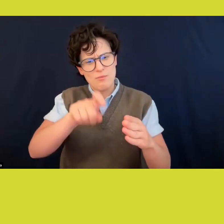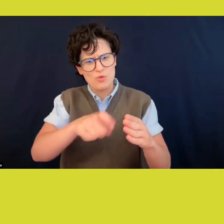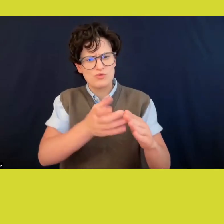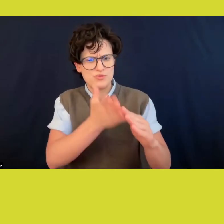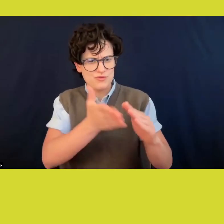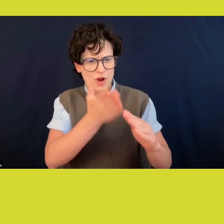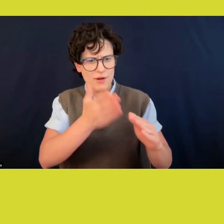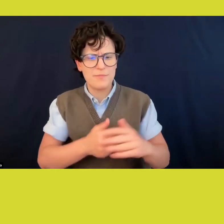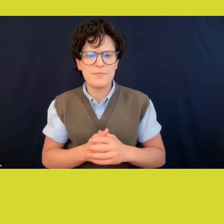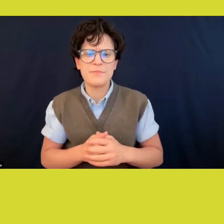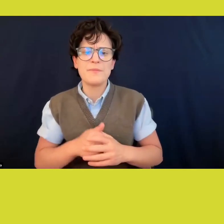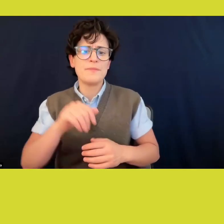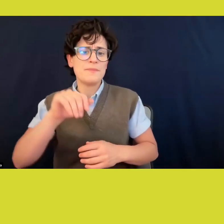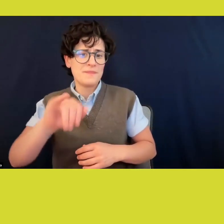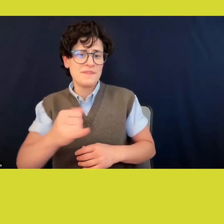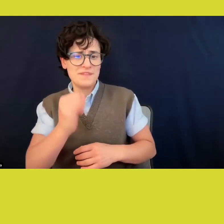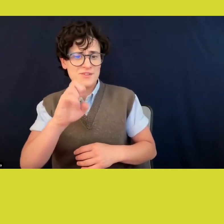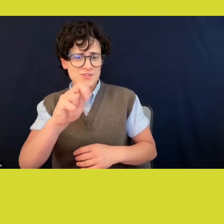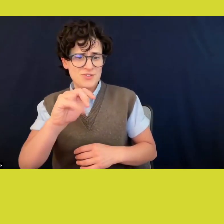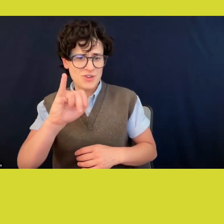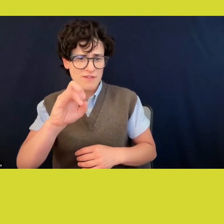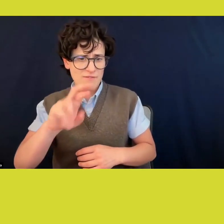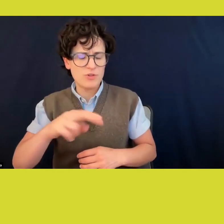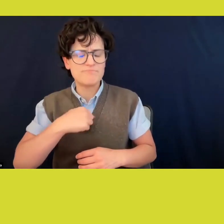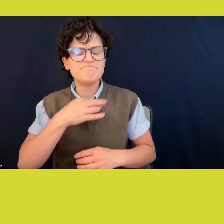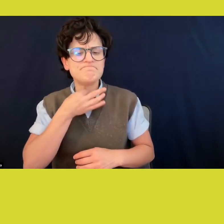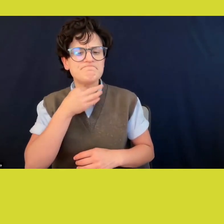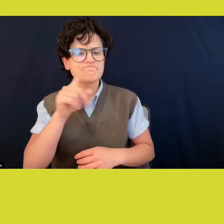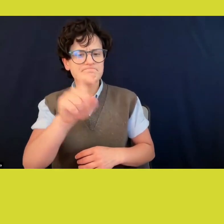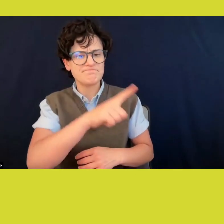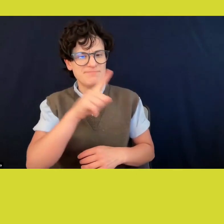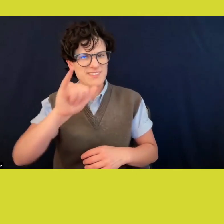this issue of cost, right? If, I mean, Housing